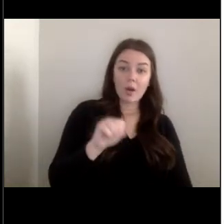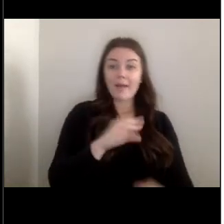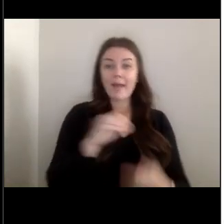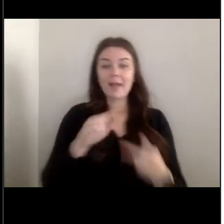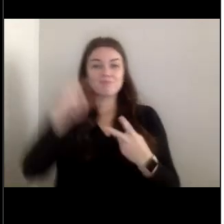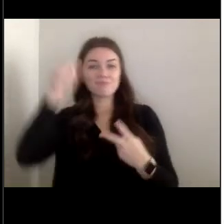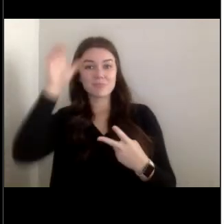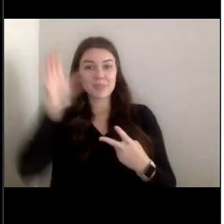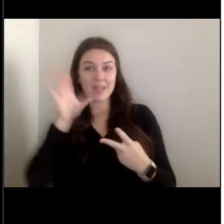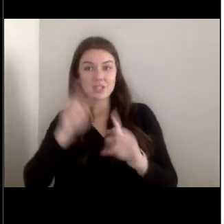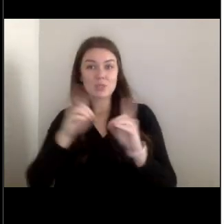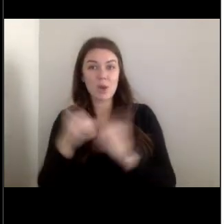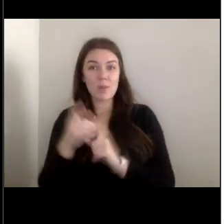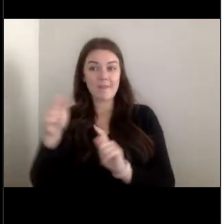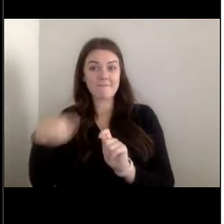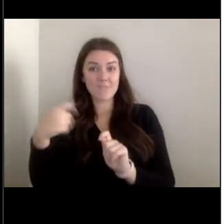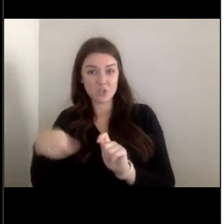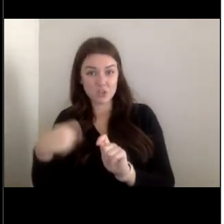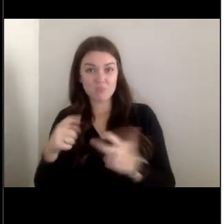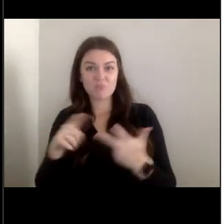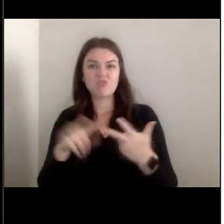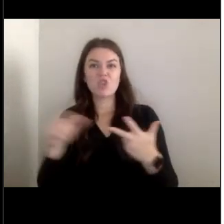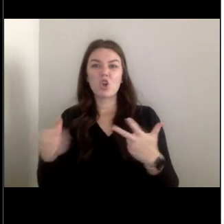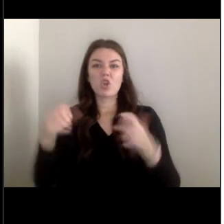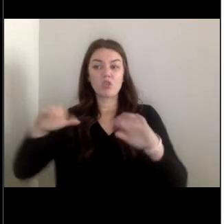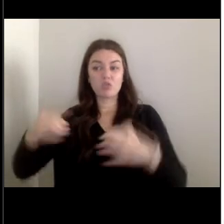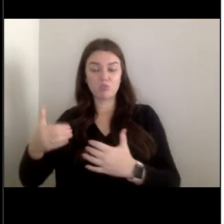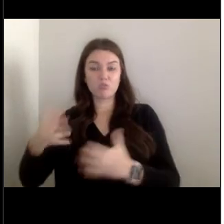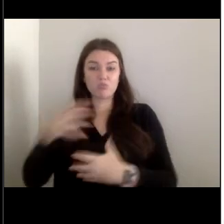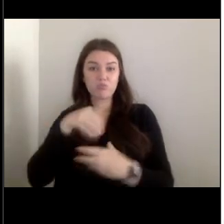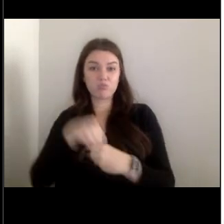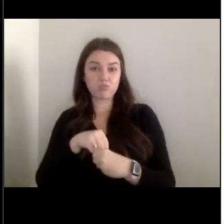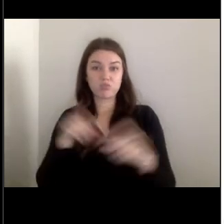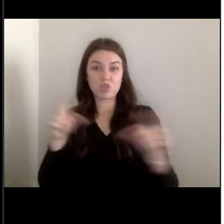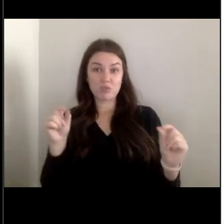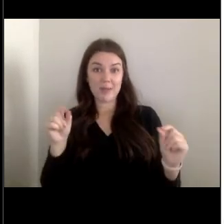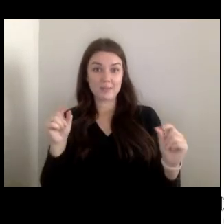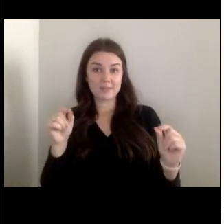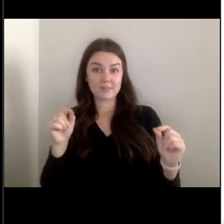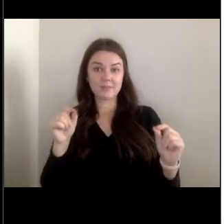and a group that works with the crab industry. And they're all out on this boat,